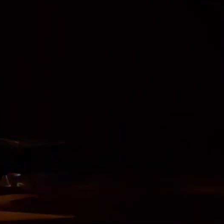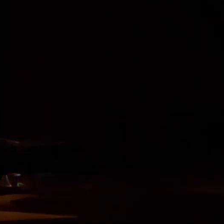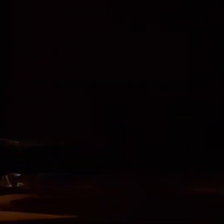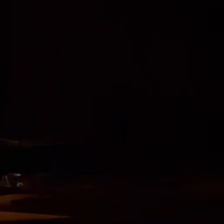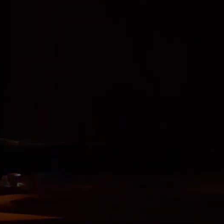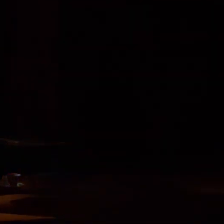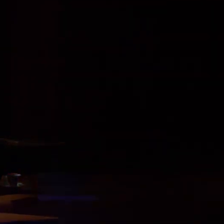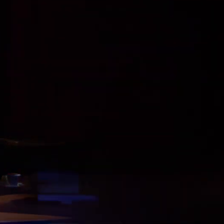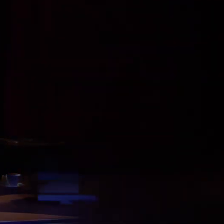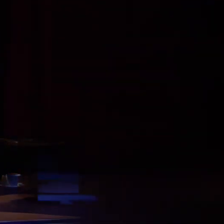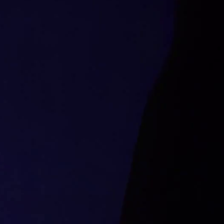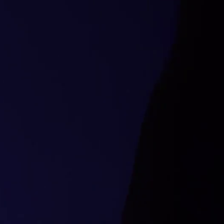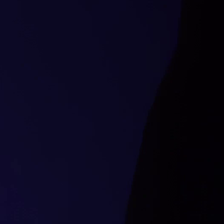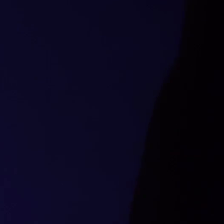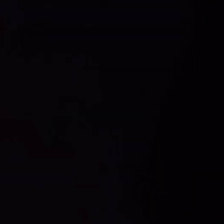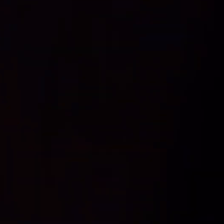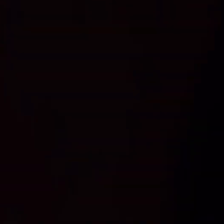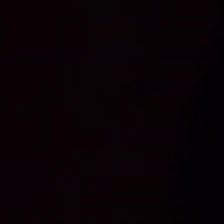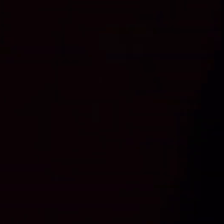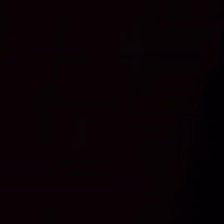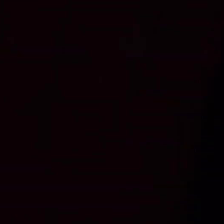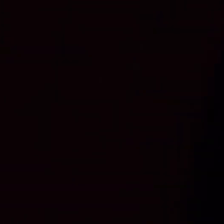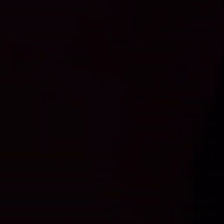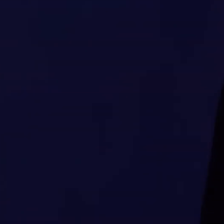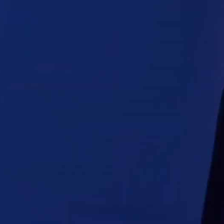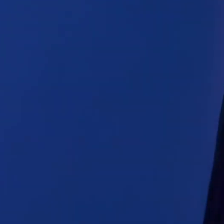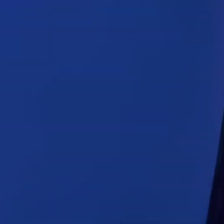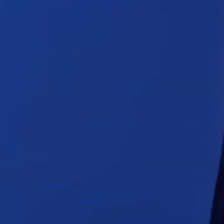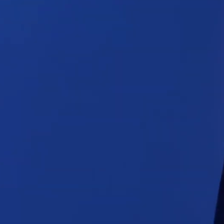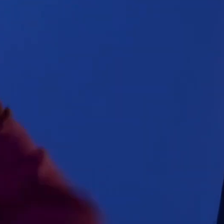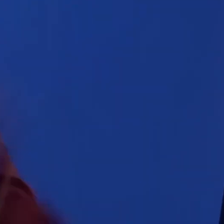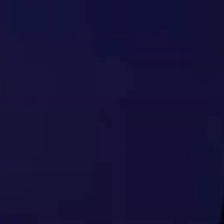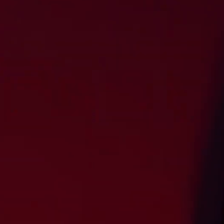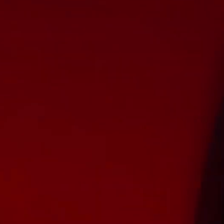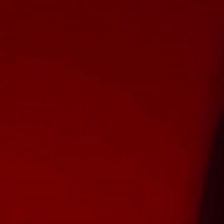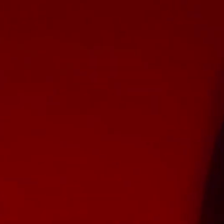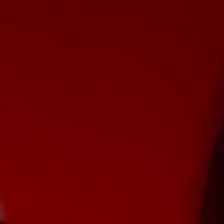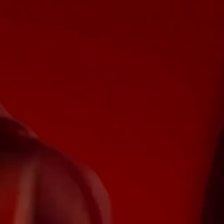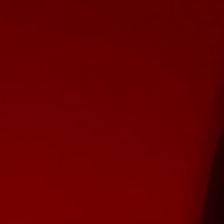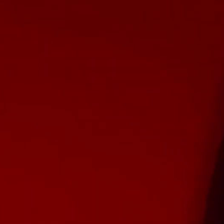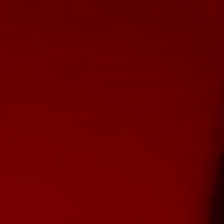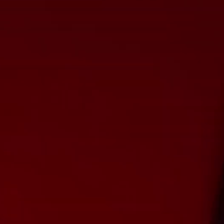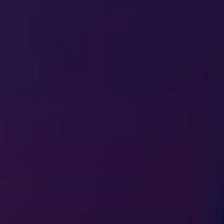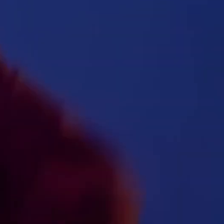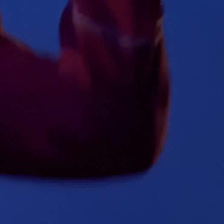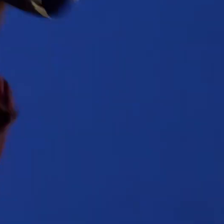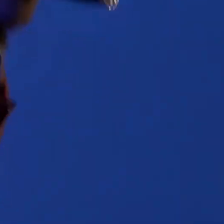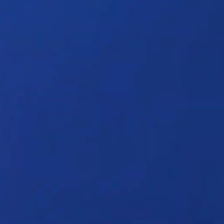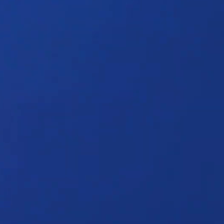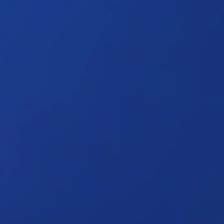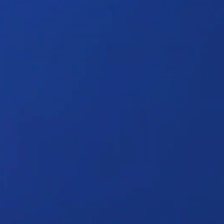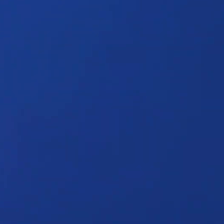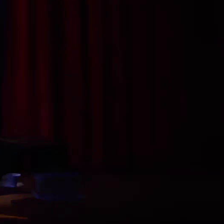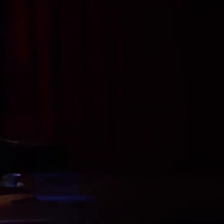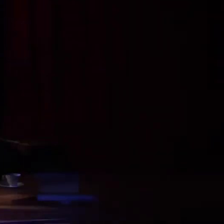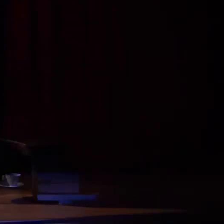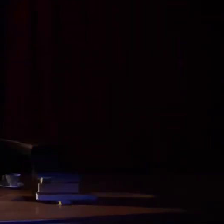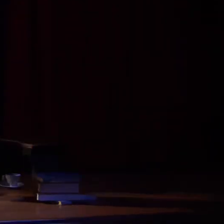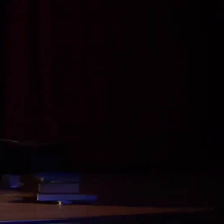(heart beating)